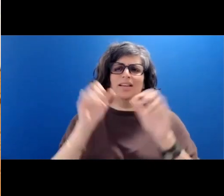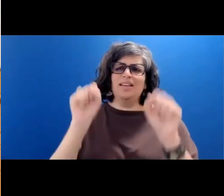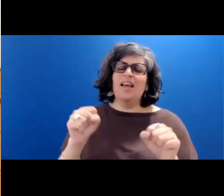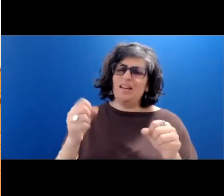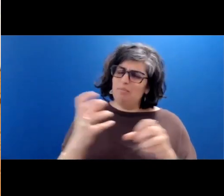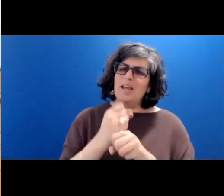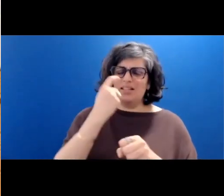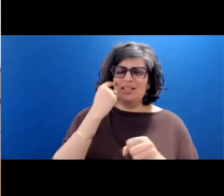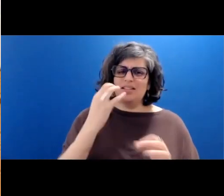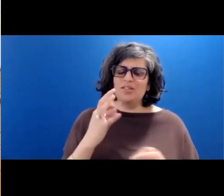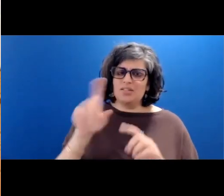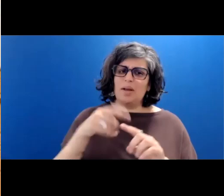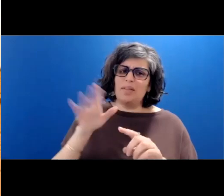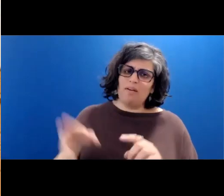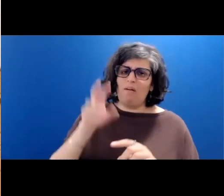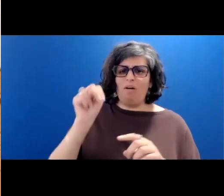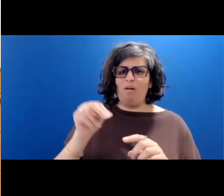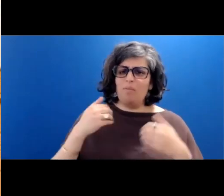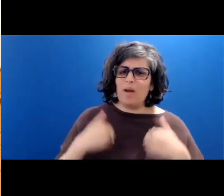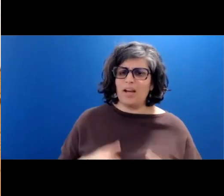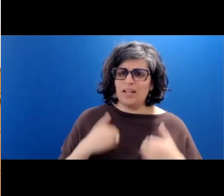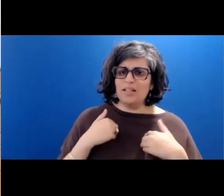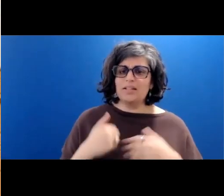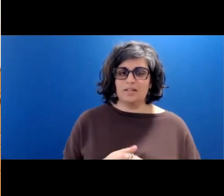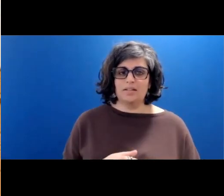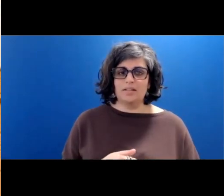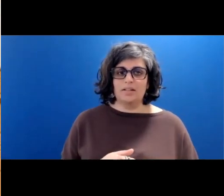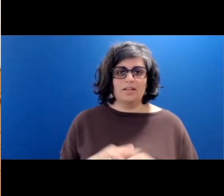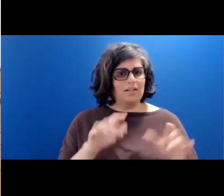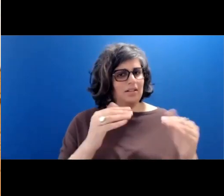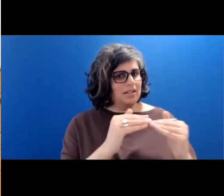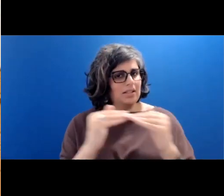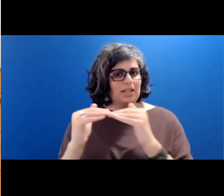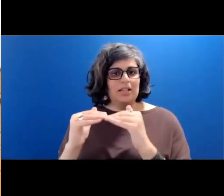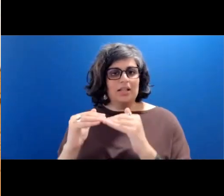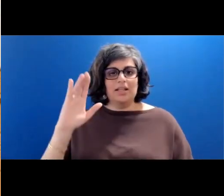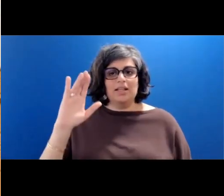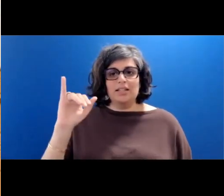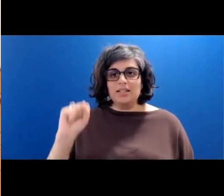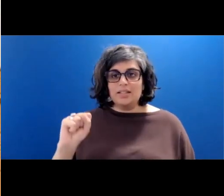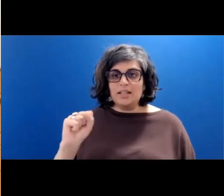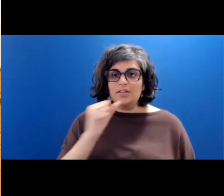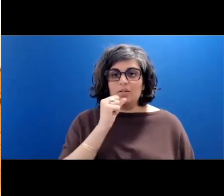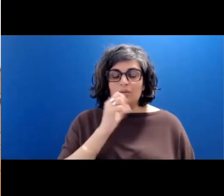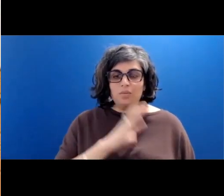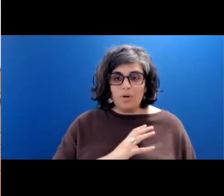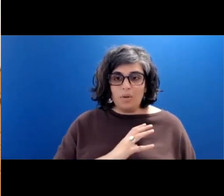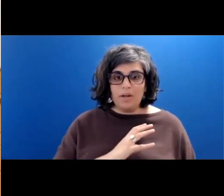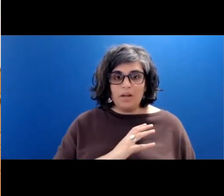Just as if a cisgender woman walked into a plastic surgeon's office and said, "Give me a boob job, I want my boobs to be bigger,"